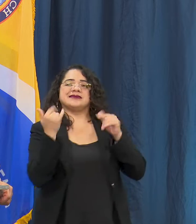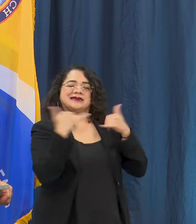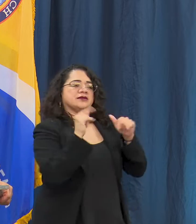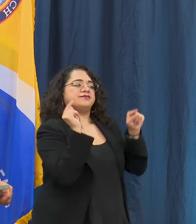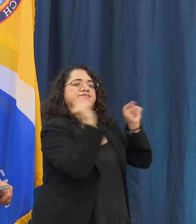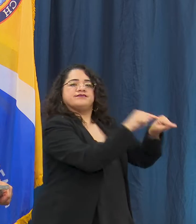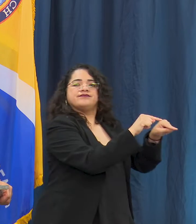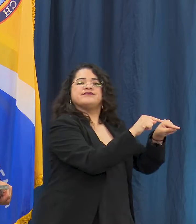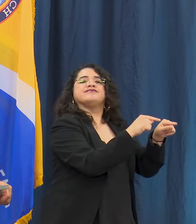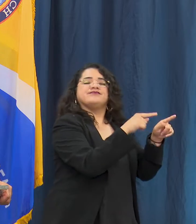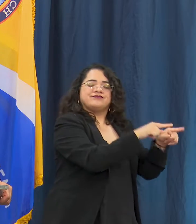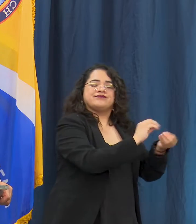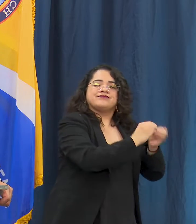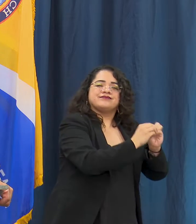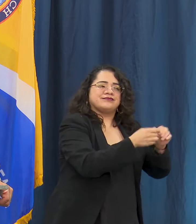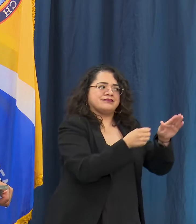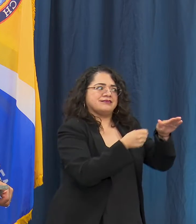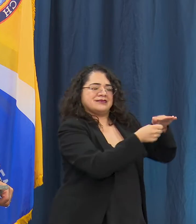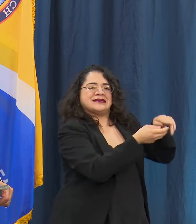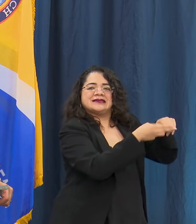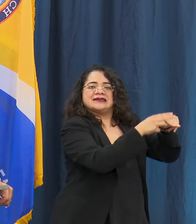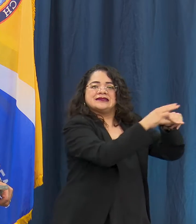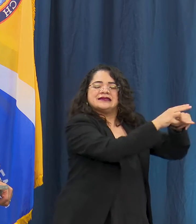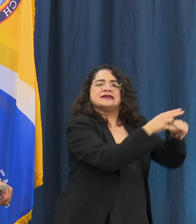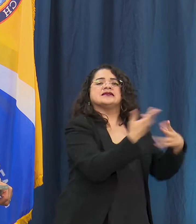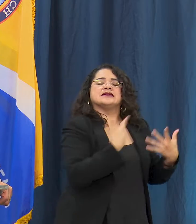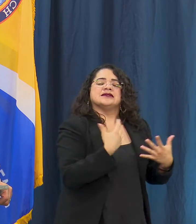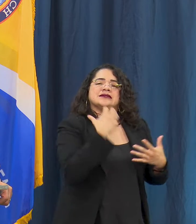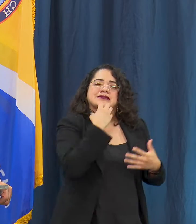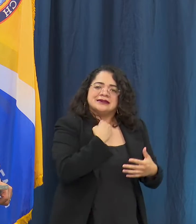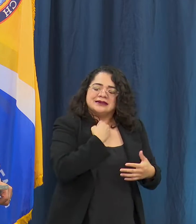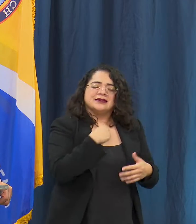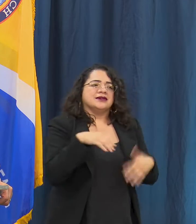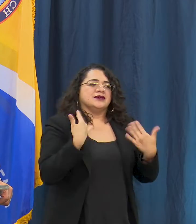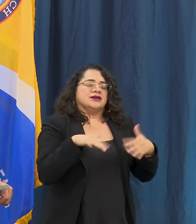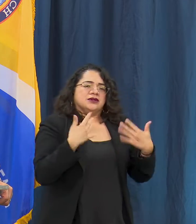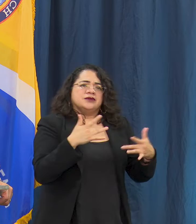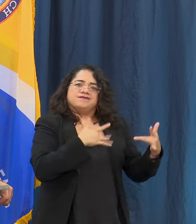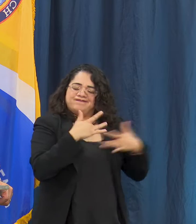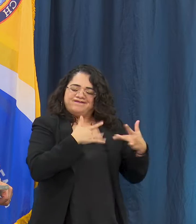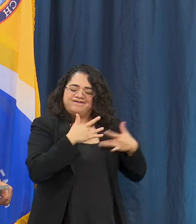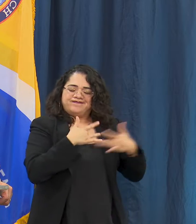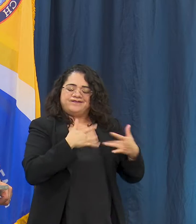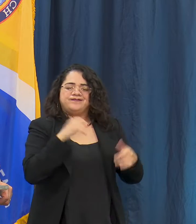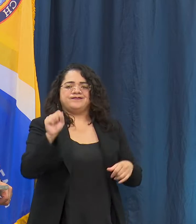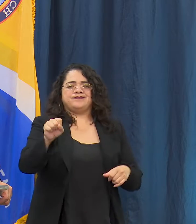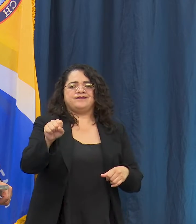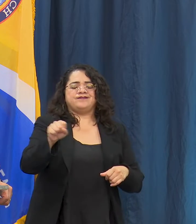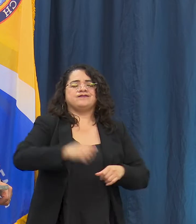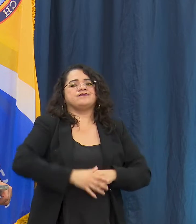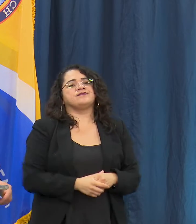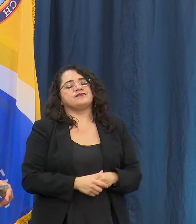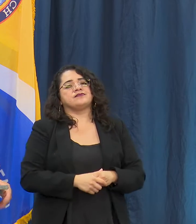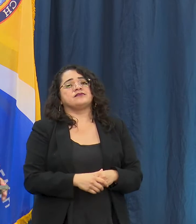that should concern us. I have spoken to on COVID-19 to some folks and I understand